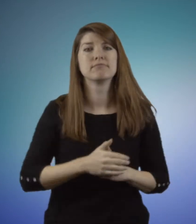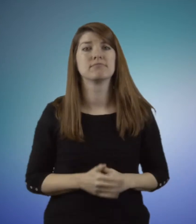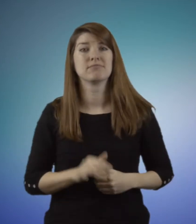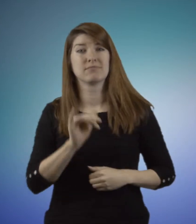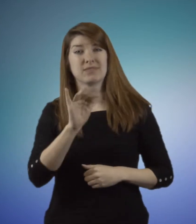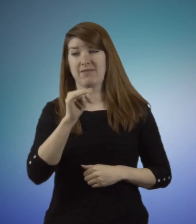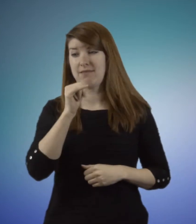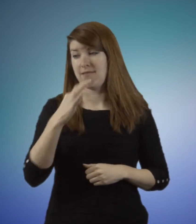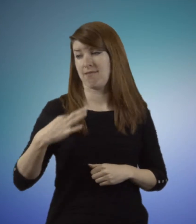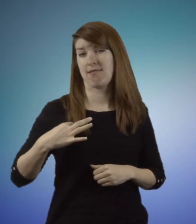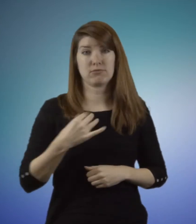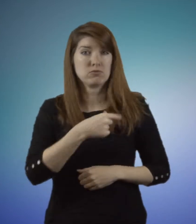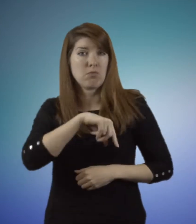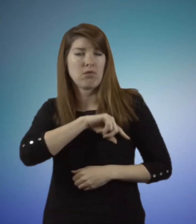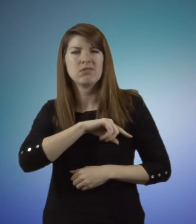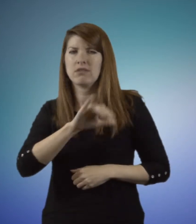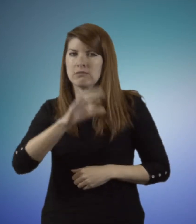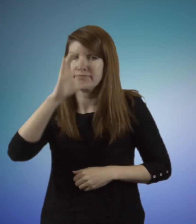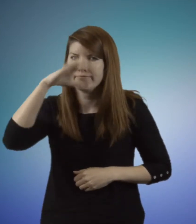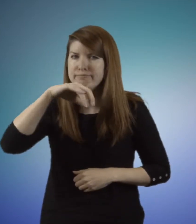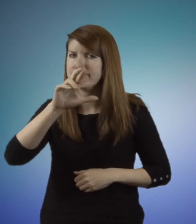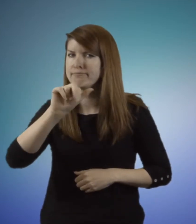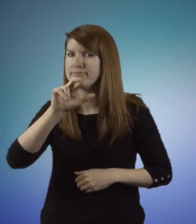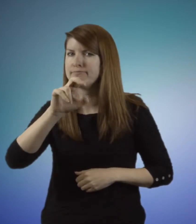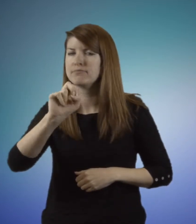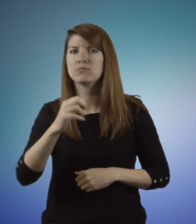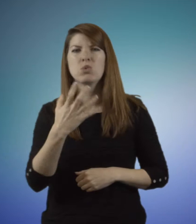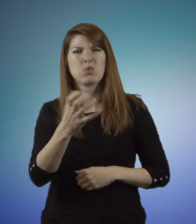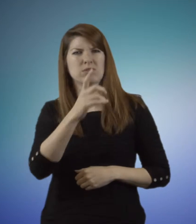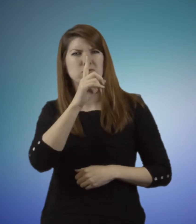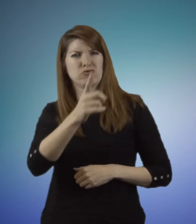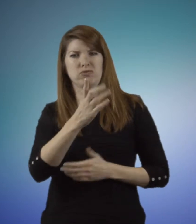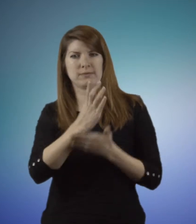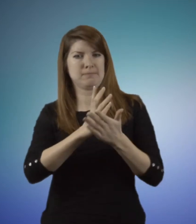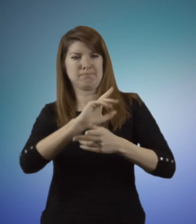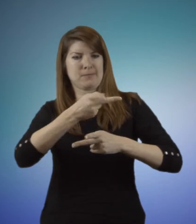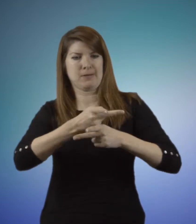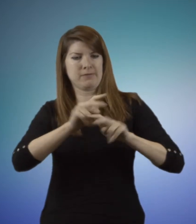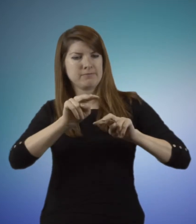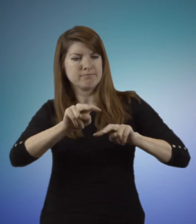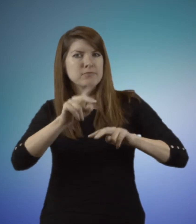So, if you're not eligible, which is unusual, we want to make sure that there's some way